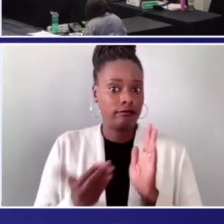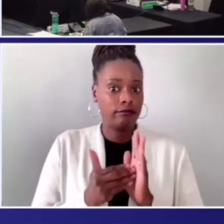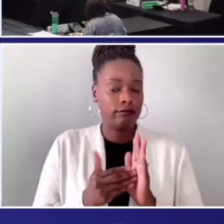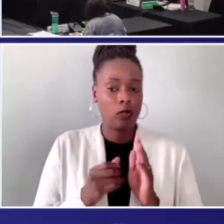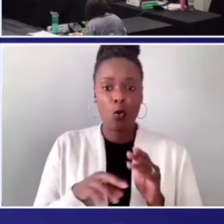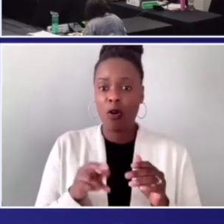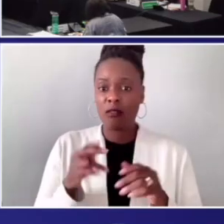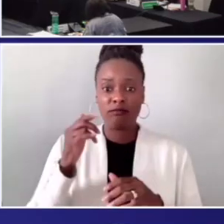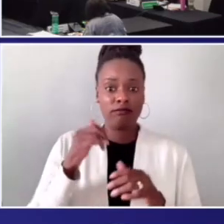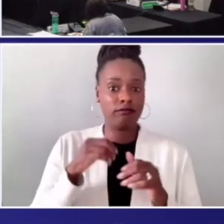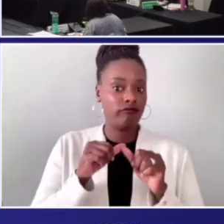have their payment recalculated?